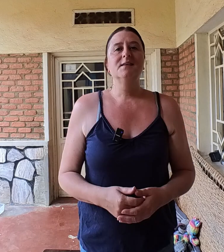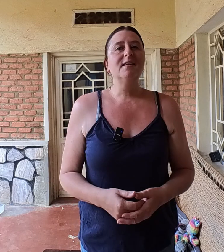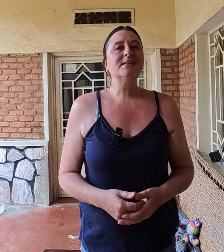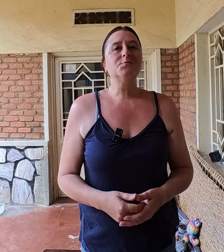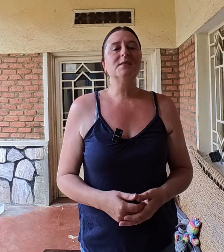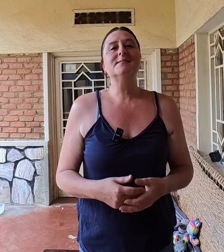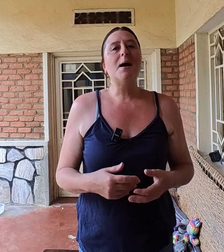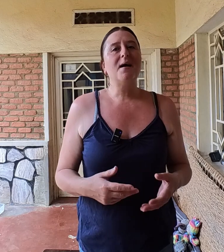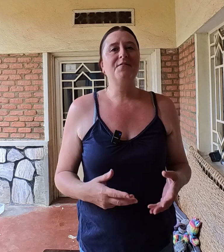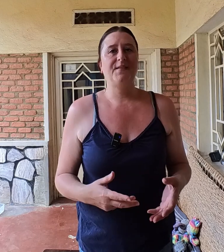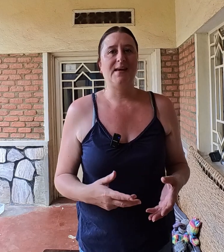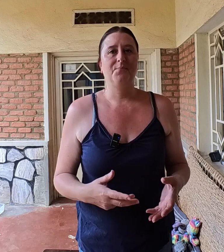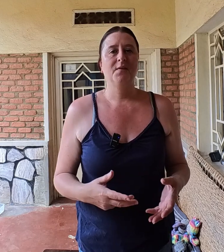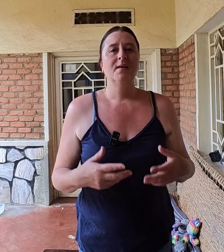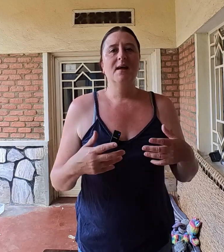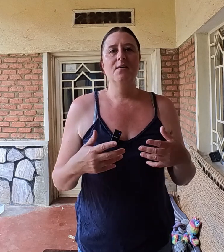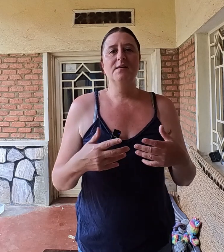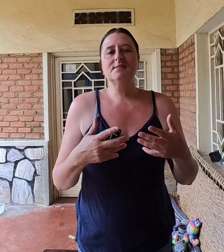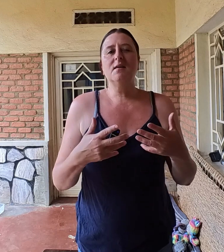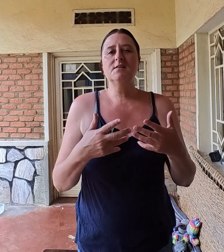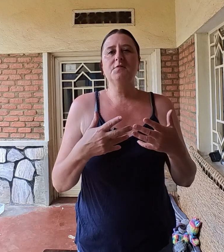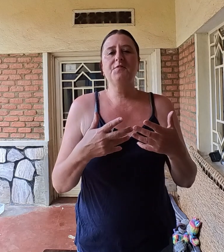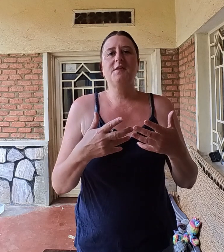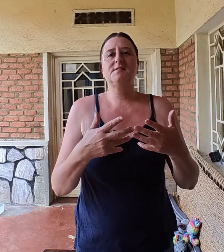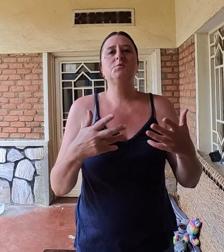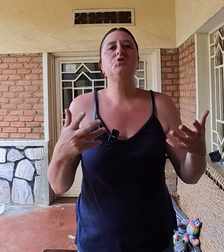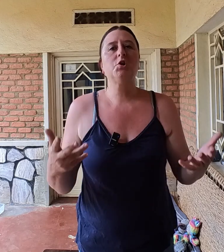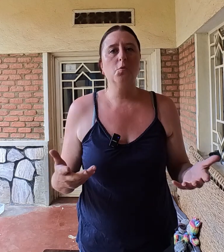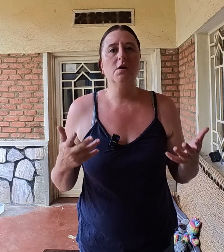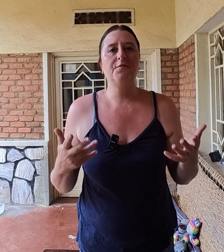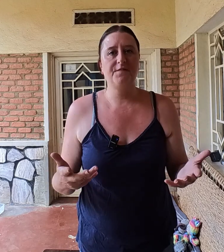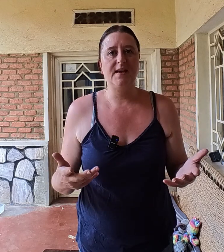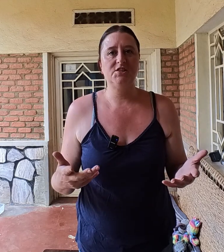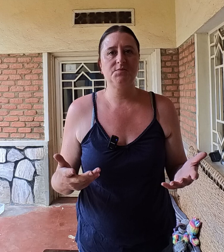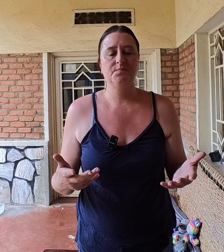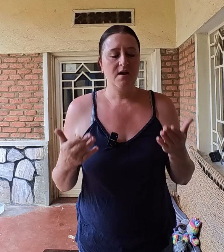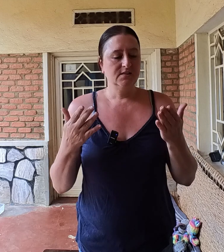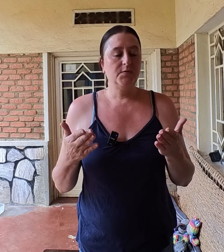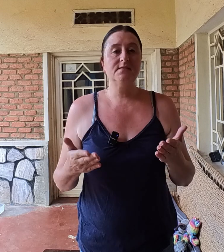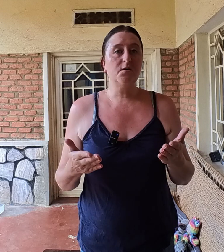So, the next one is amafi. Now, this kind of refers to a shoal of fish. So, we